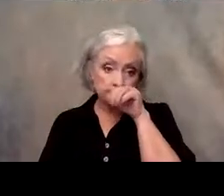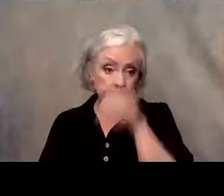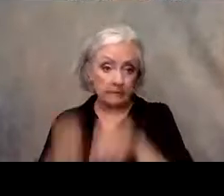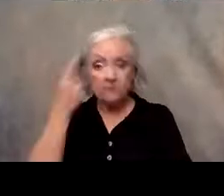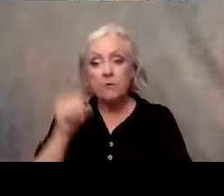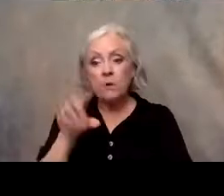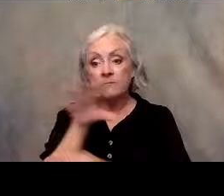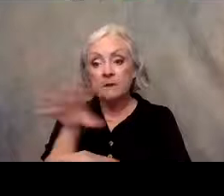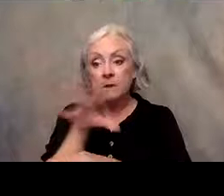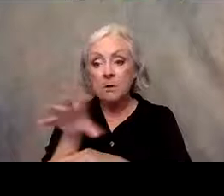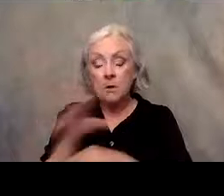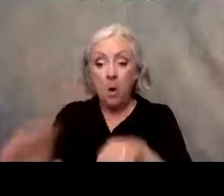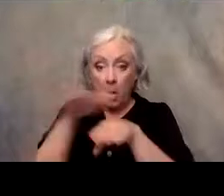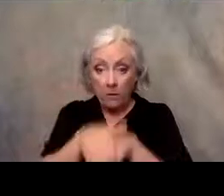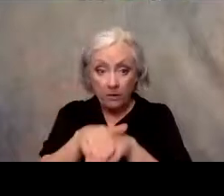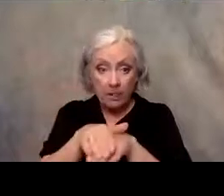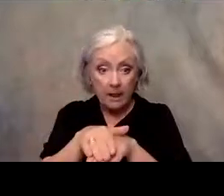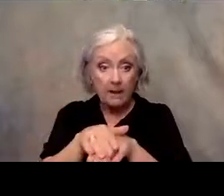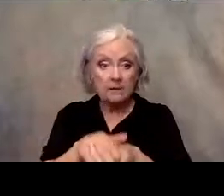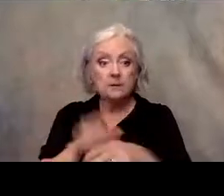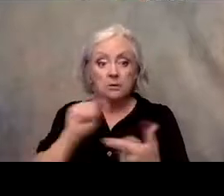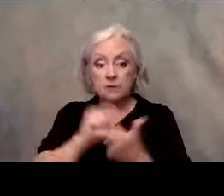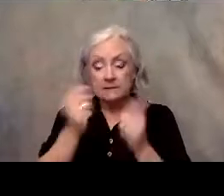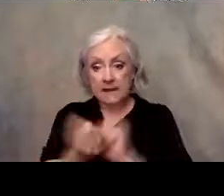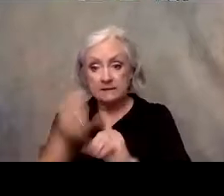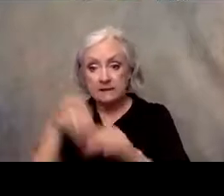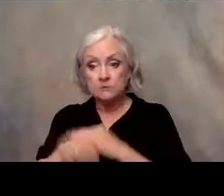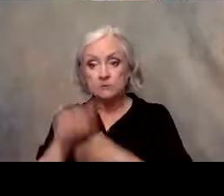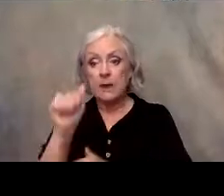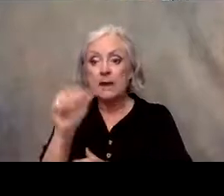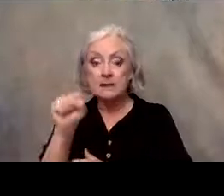again, translation into American Sign Language is happening, so this is accounted